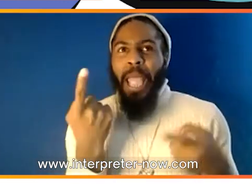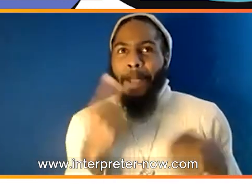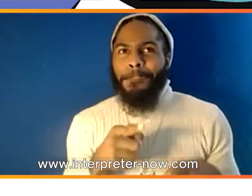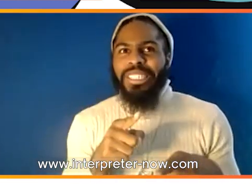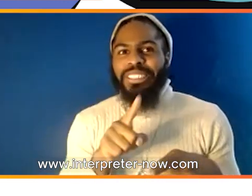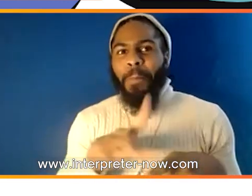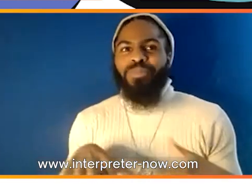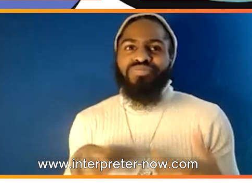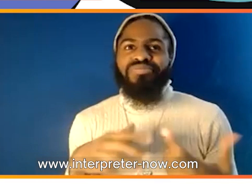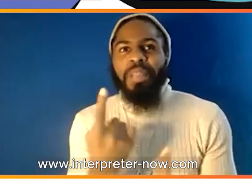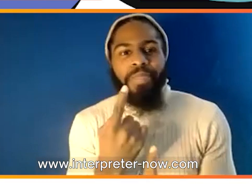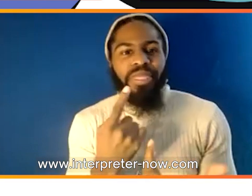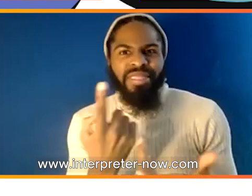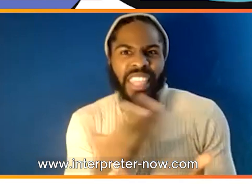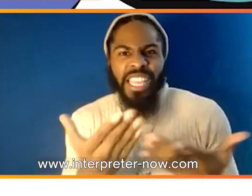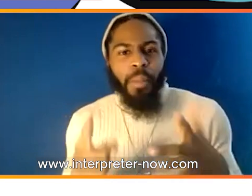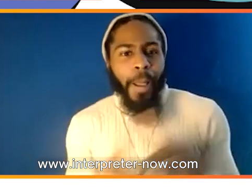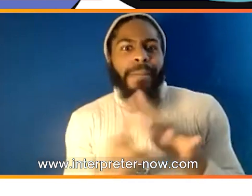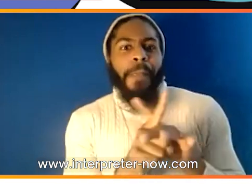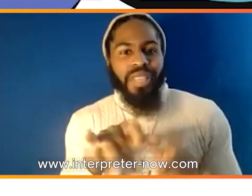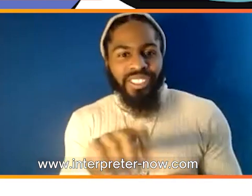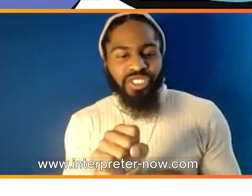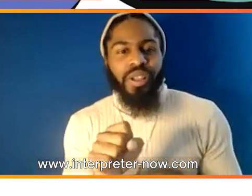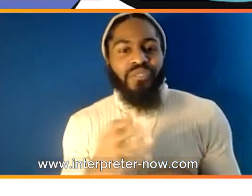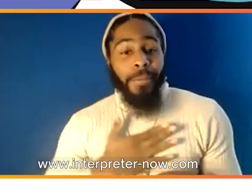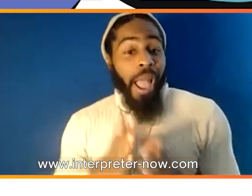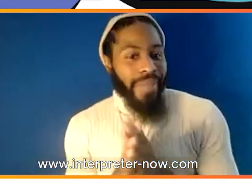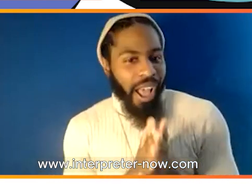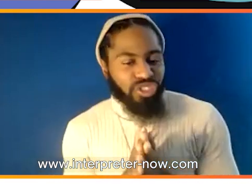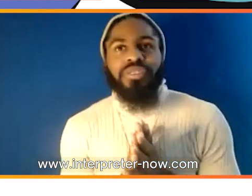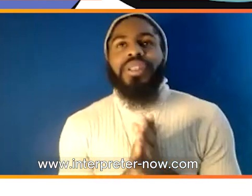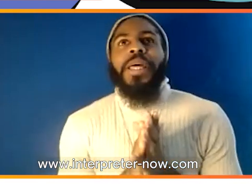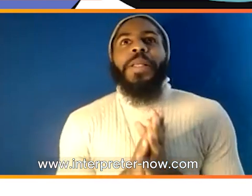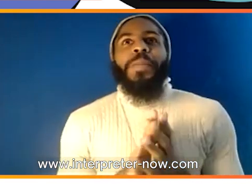you say it, what you say, it's important to understand, especially when you're new to